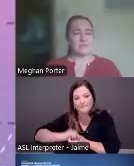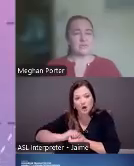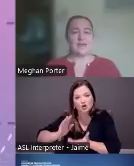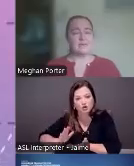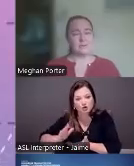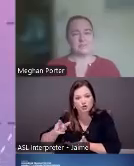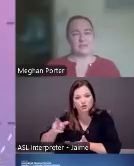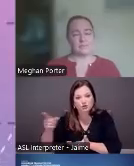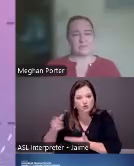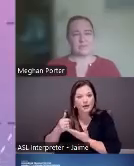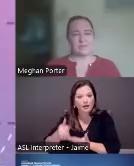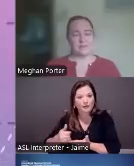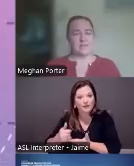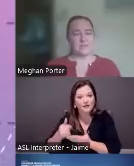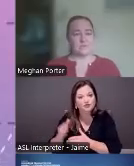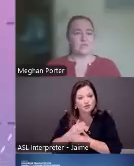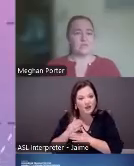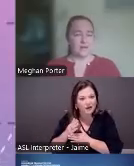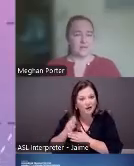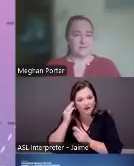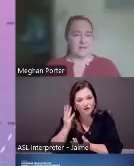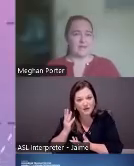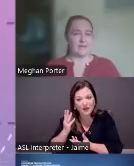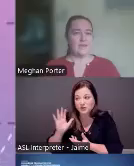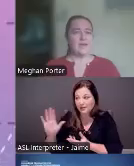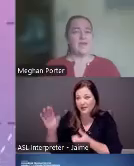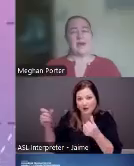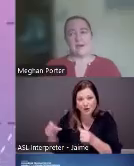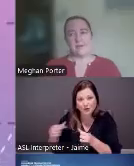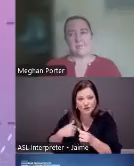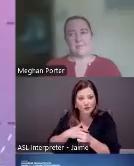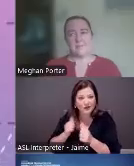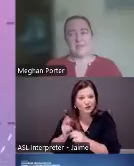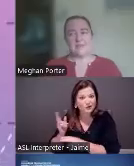So they had posts that we could use or modify.